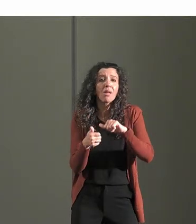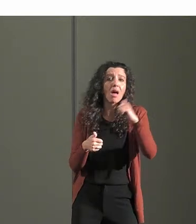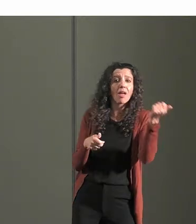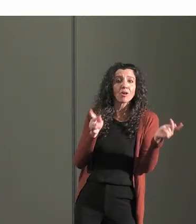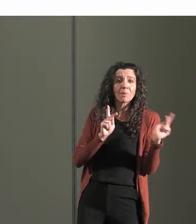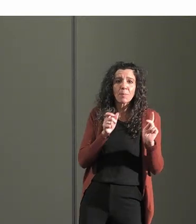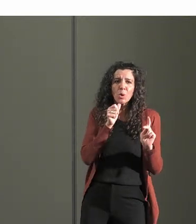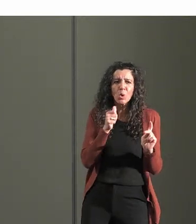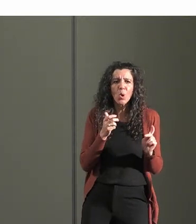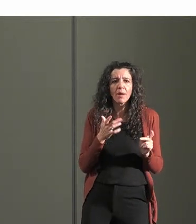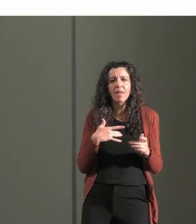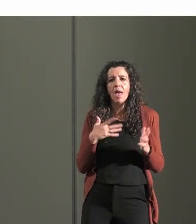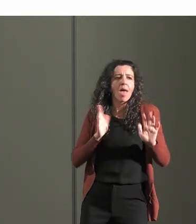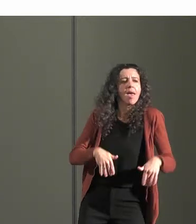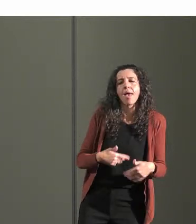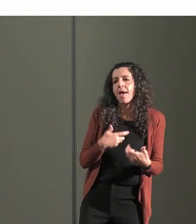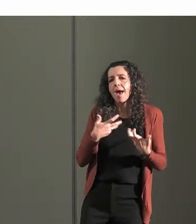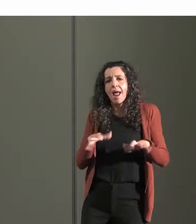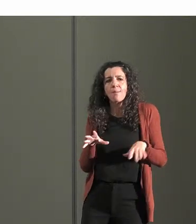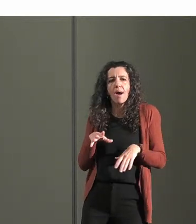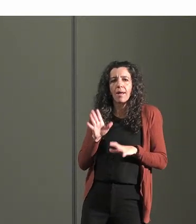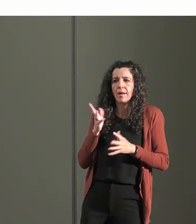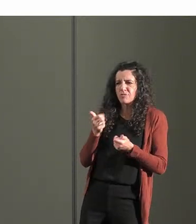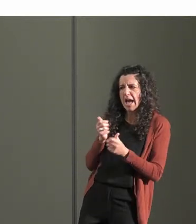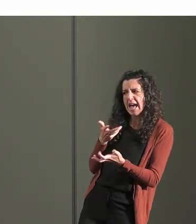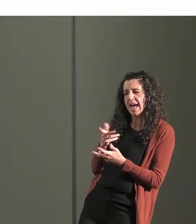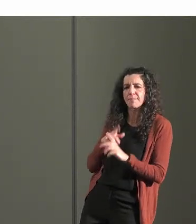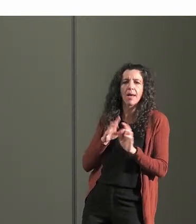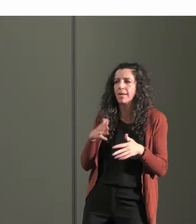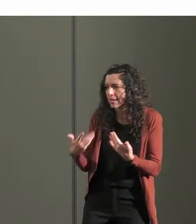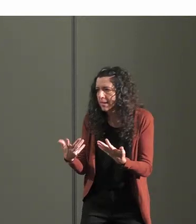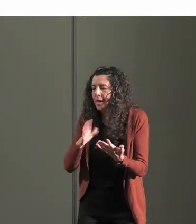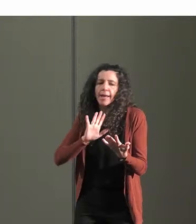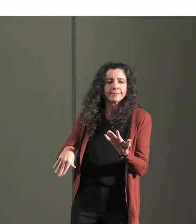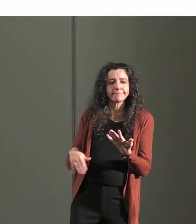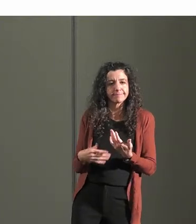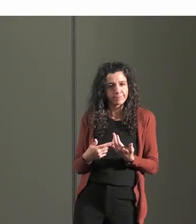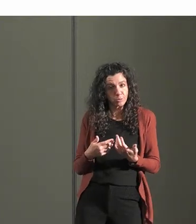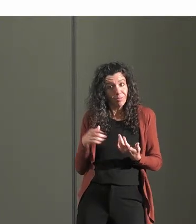The main goal is to help him to communicate with others that would not take the time to understand his non-standard